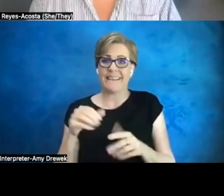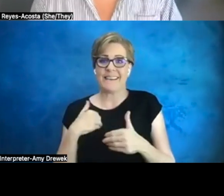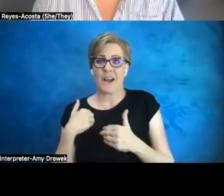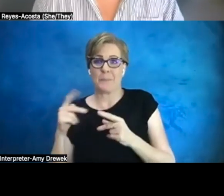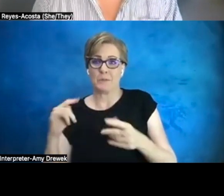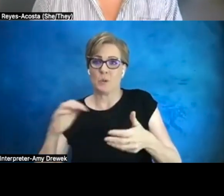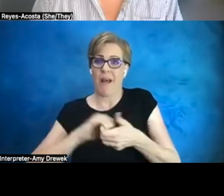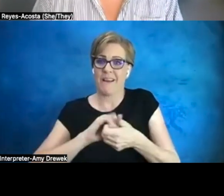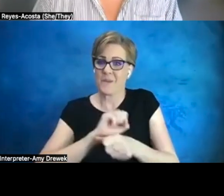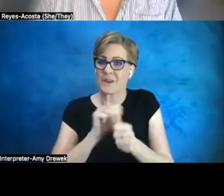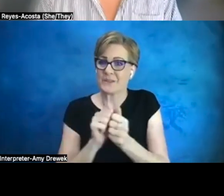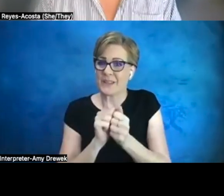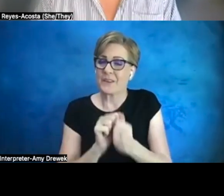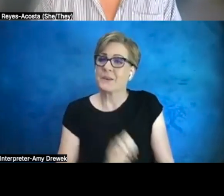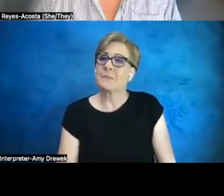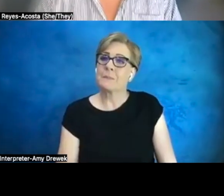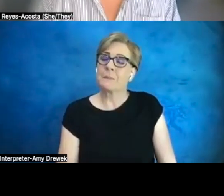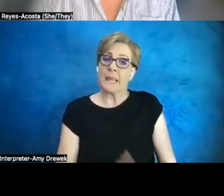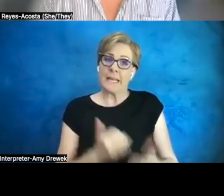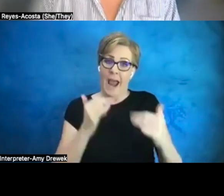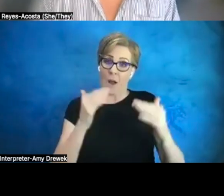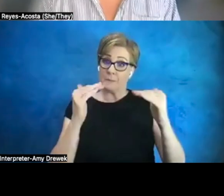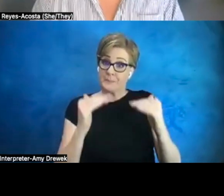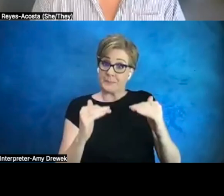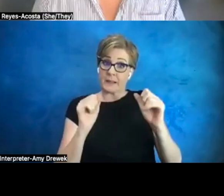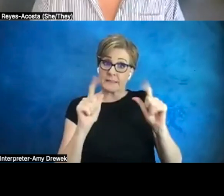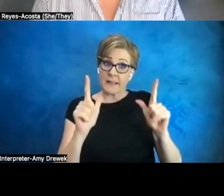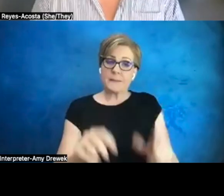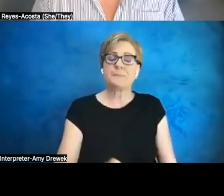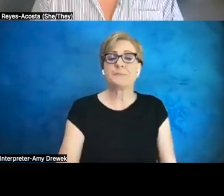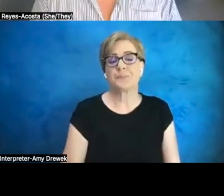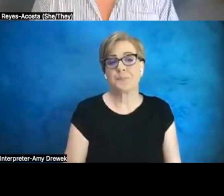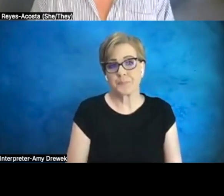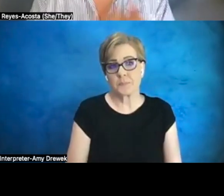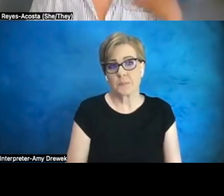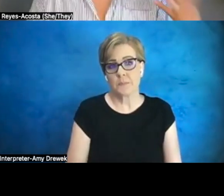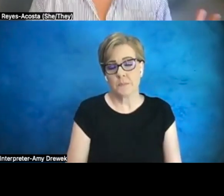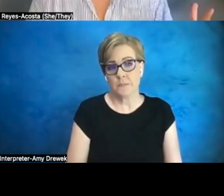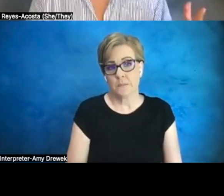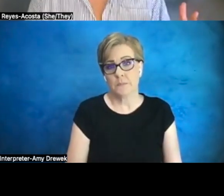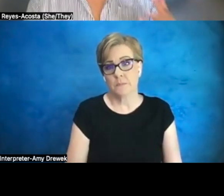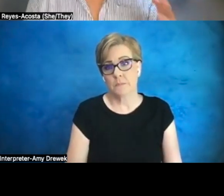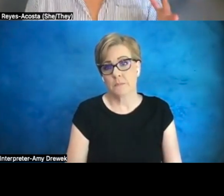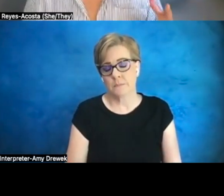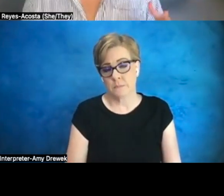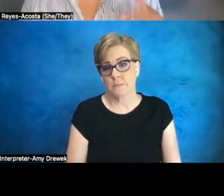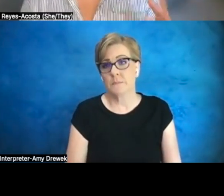I want to now move on to our next slide, which is just spending some time before we close out -- I